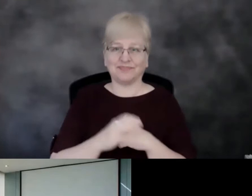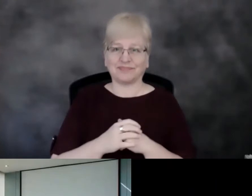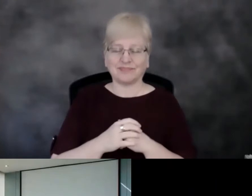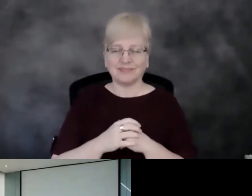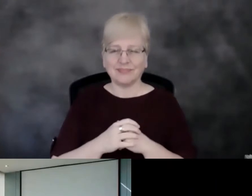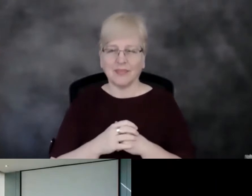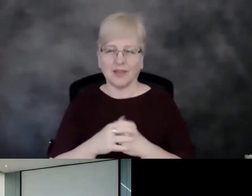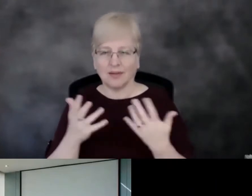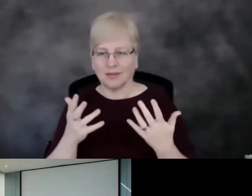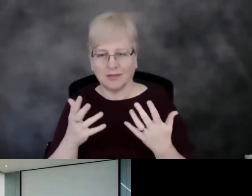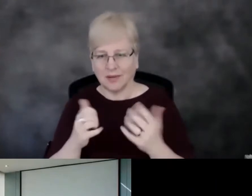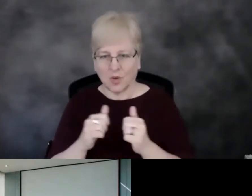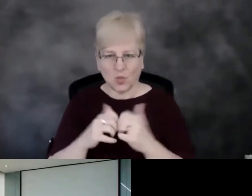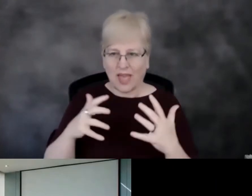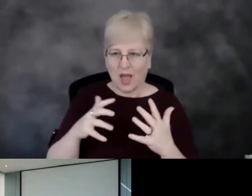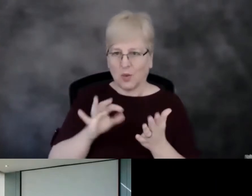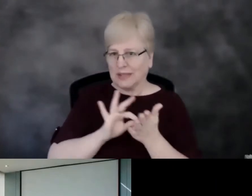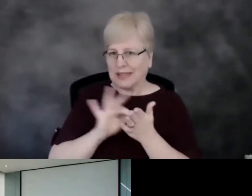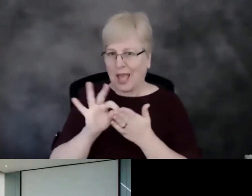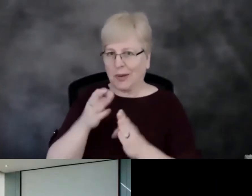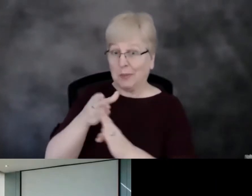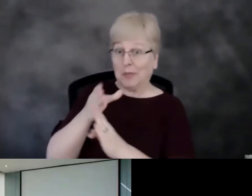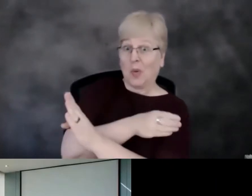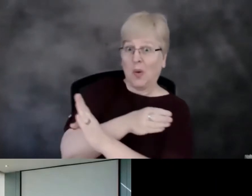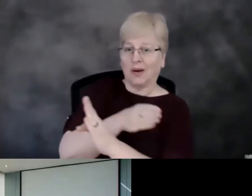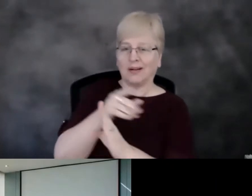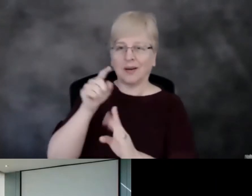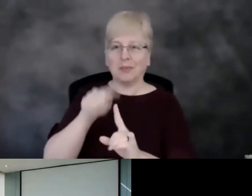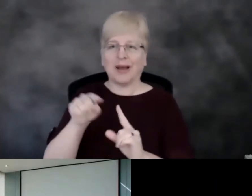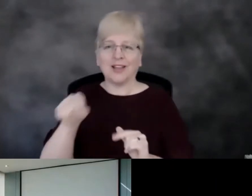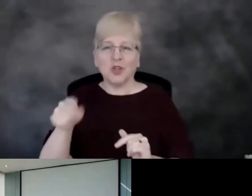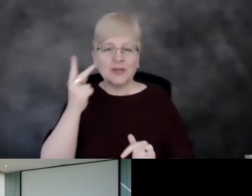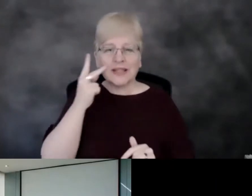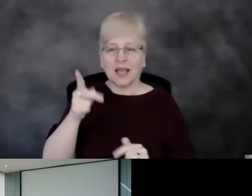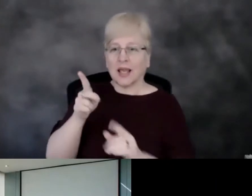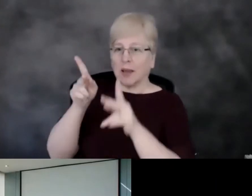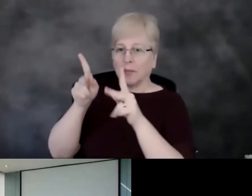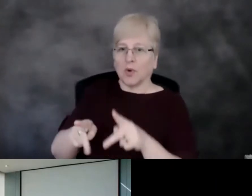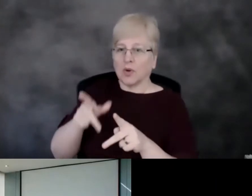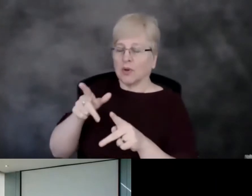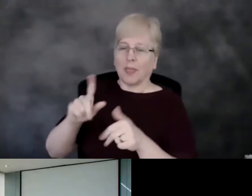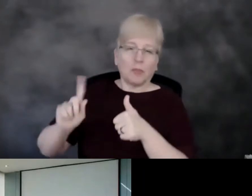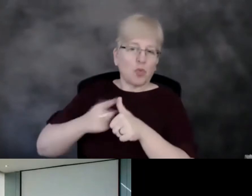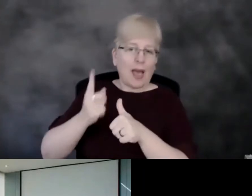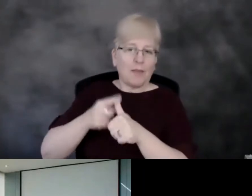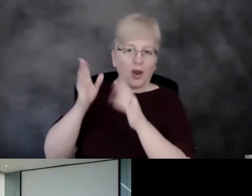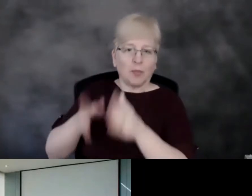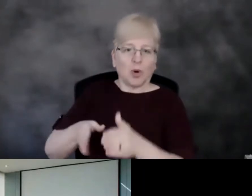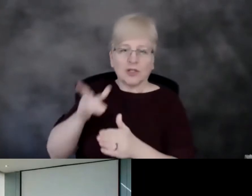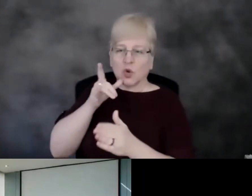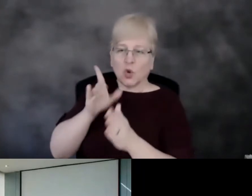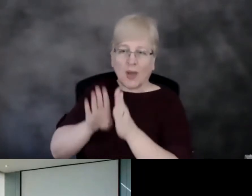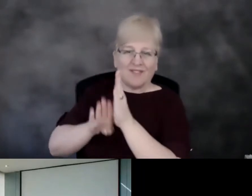that you will see from the inventor of the primary inventor and leader of iMuze which